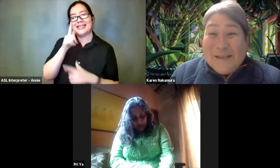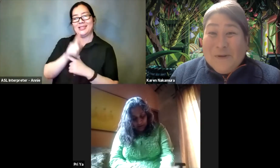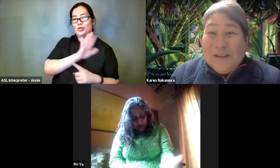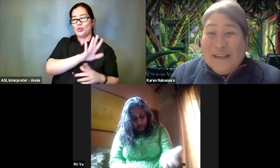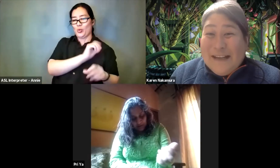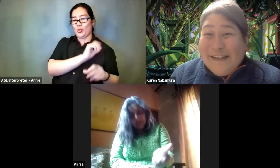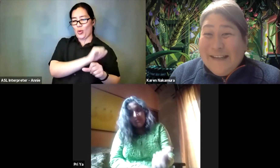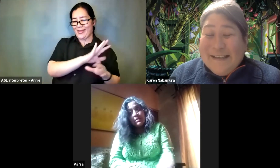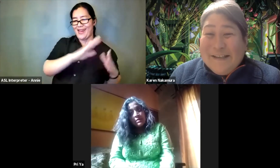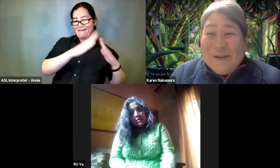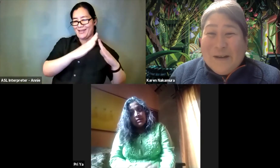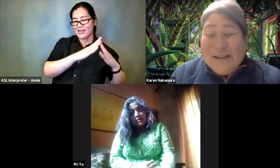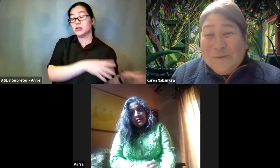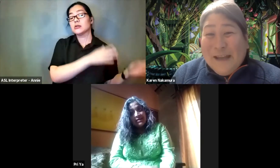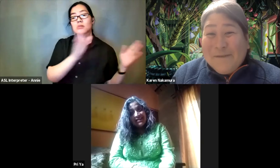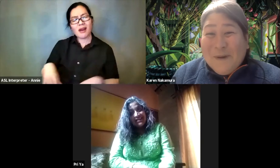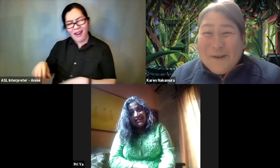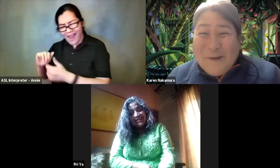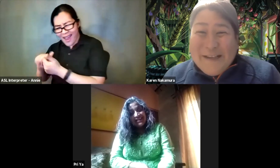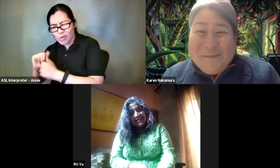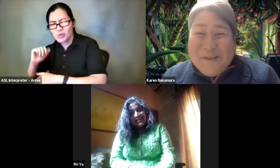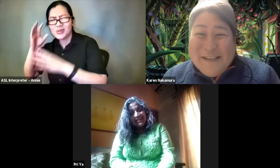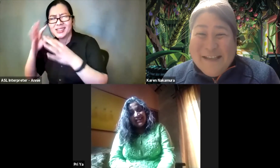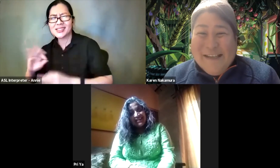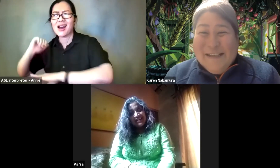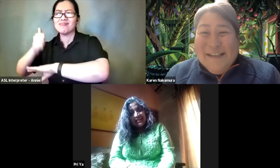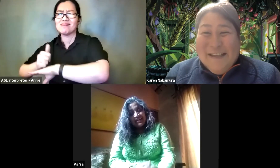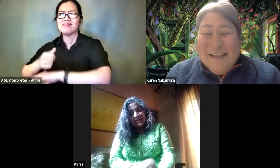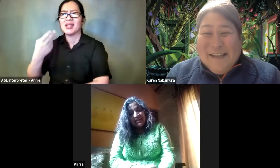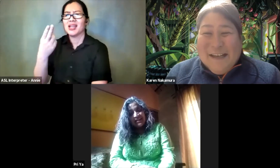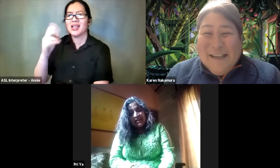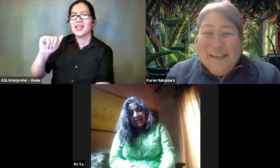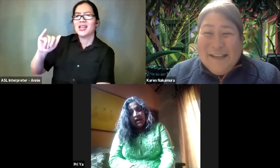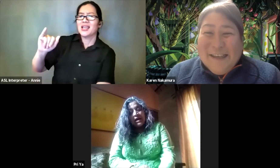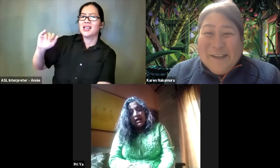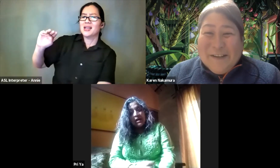that spoke Ladakhi know we have a minority community in India here.